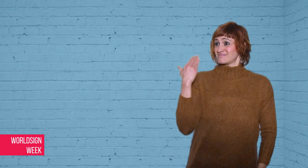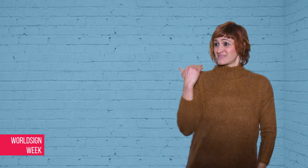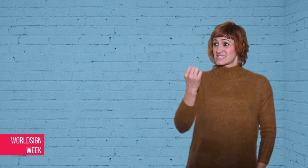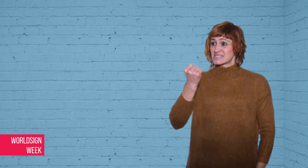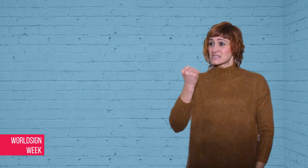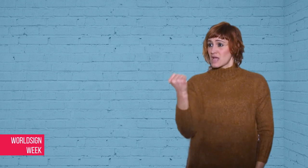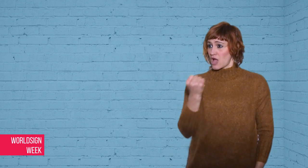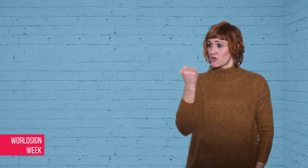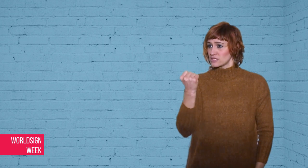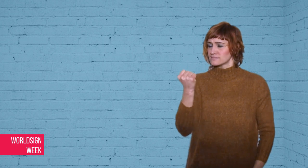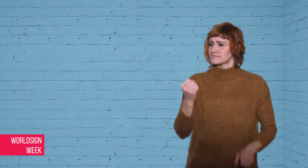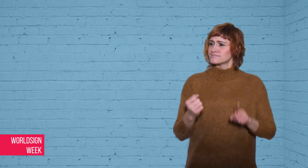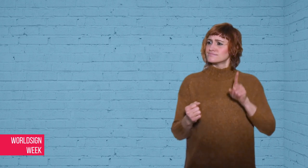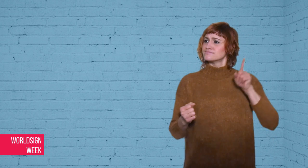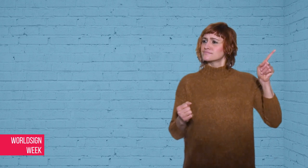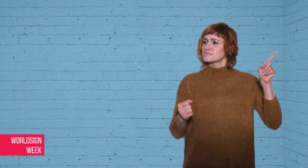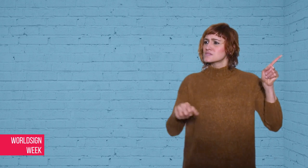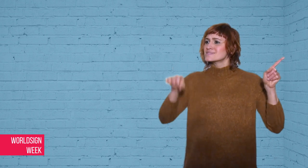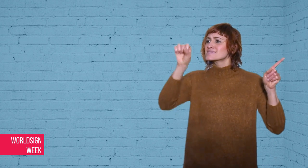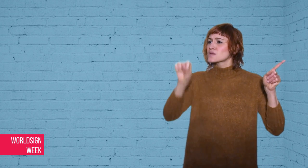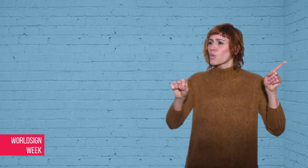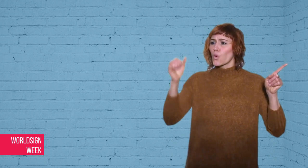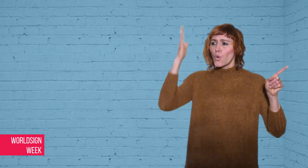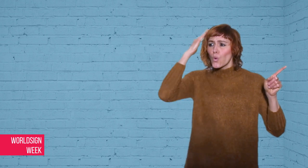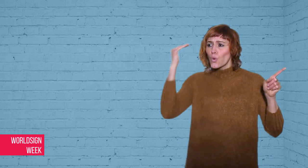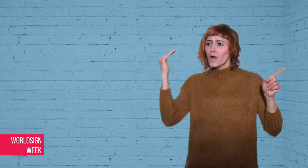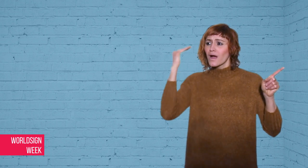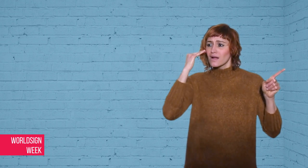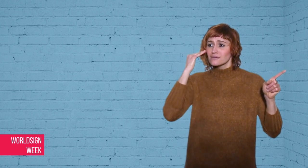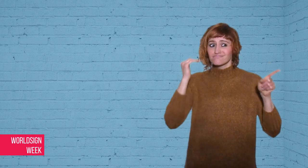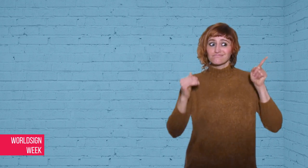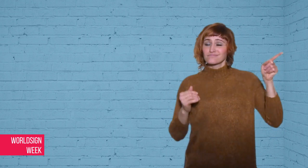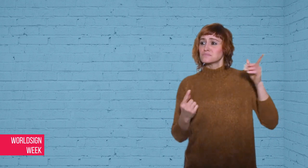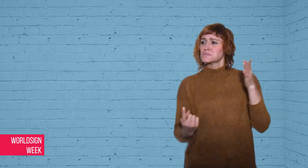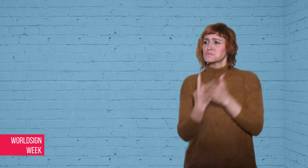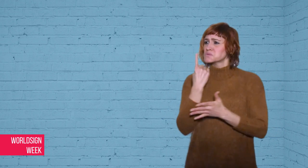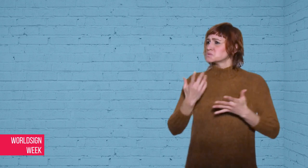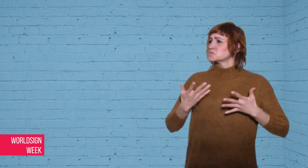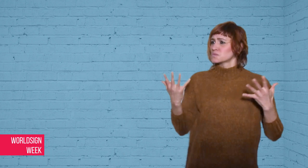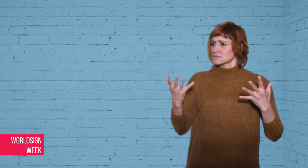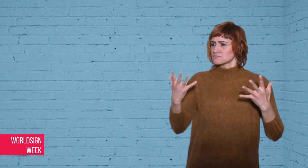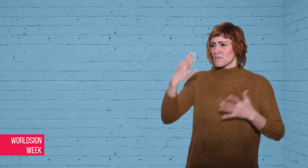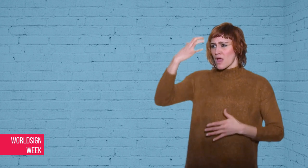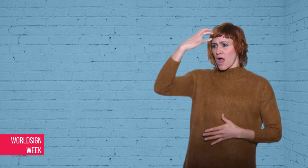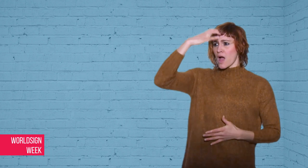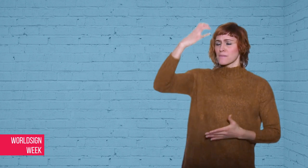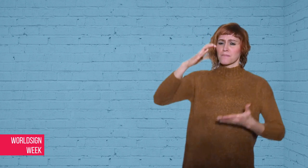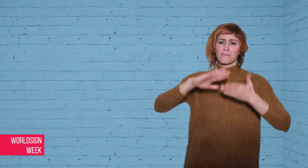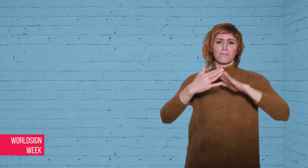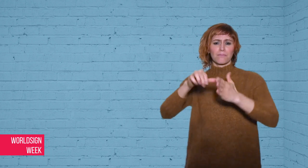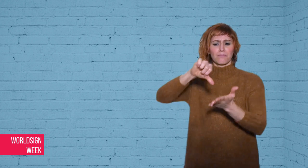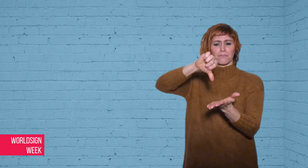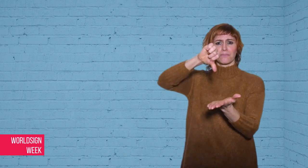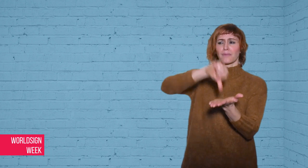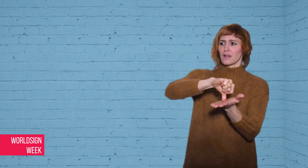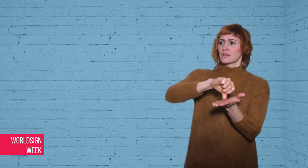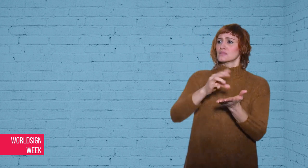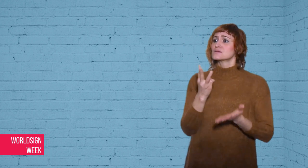Dawn: Last saturday, hundreds of thousands